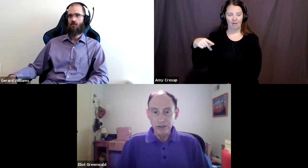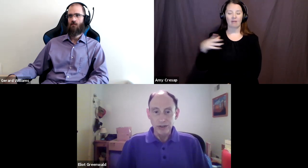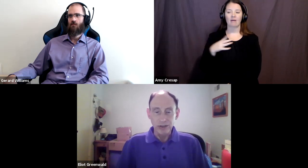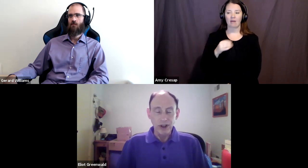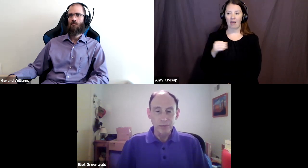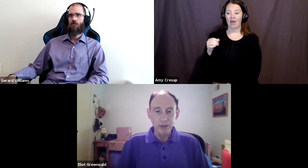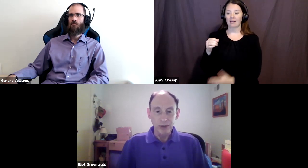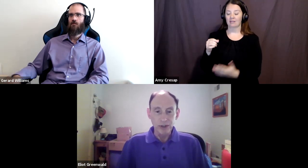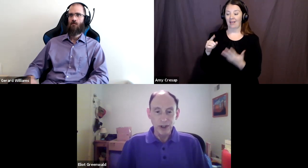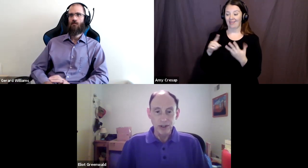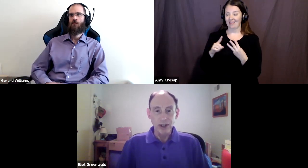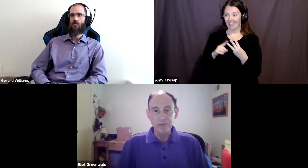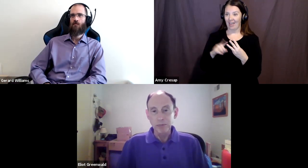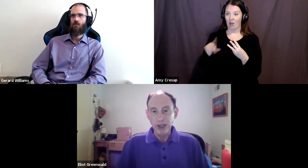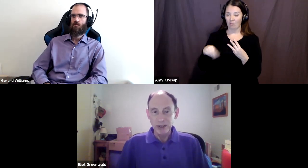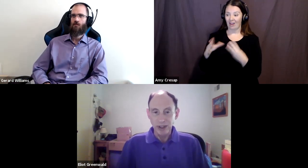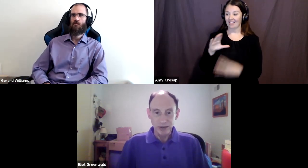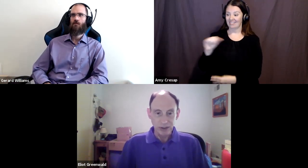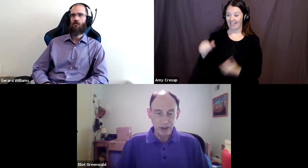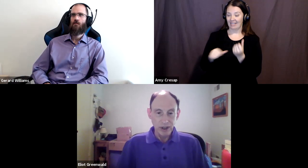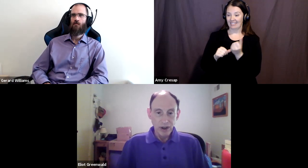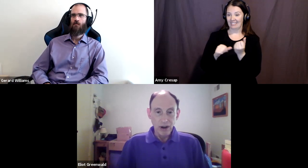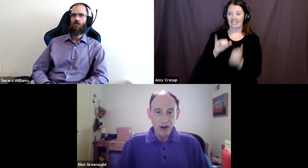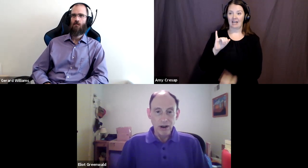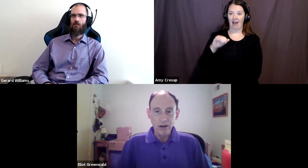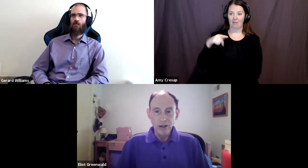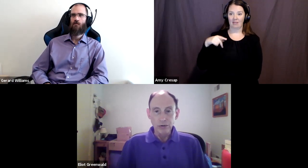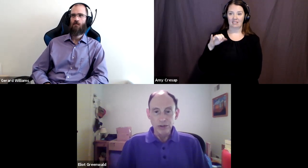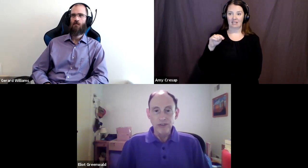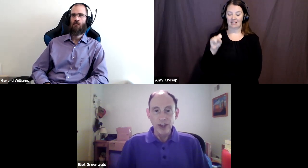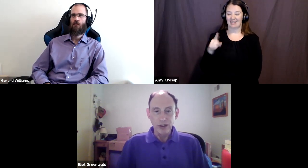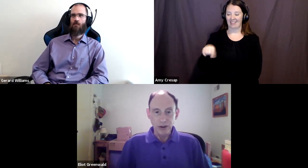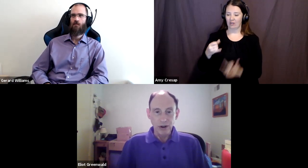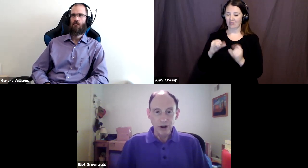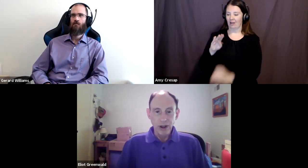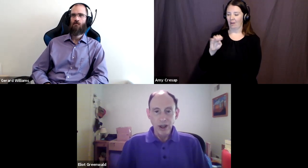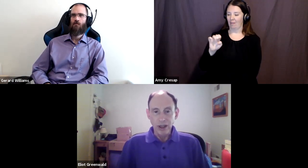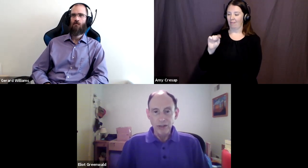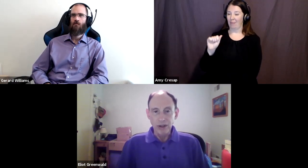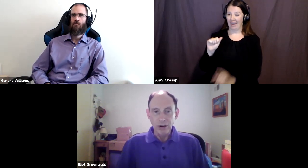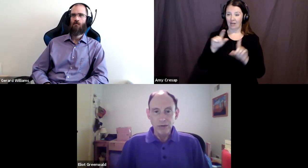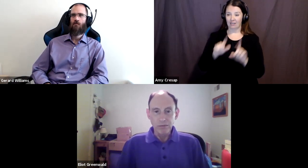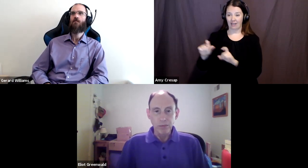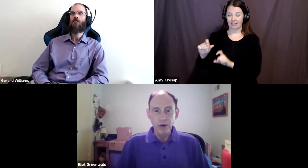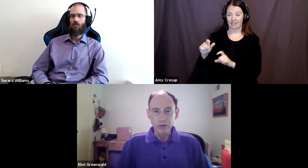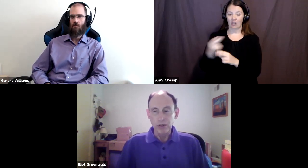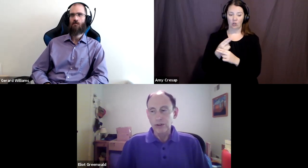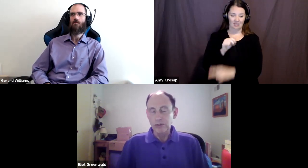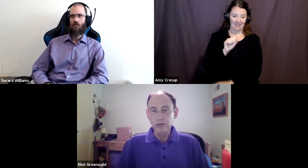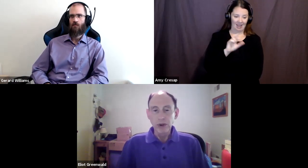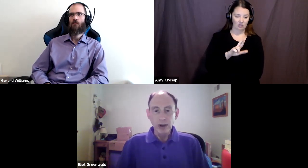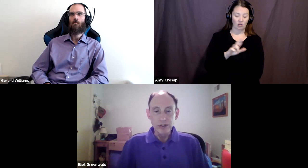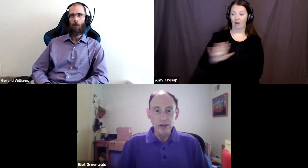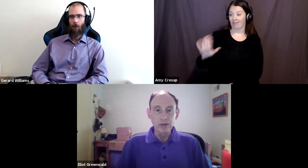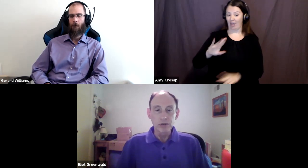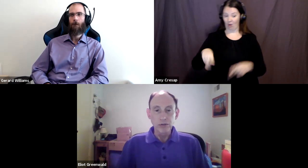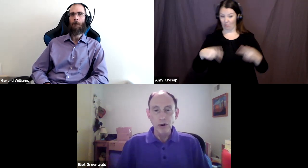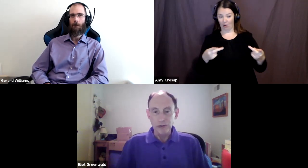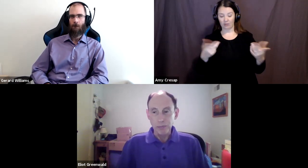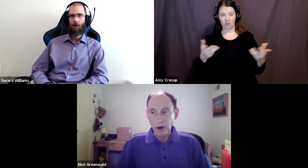CA assisted IP CTS and they have been beta testing use of ASR and their proposal to offer